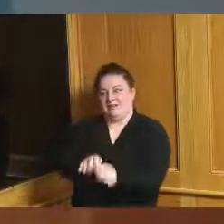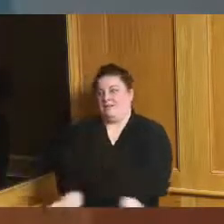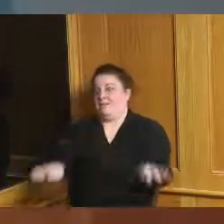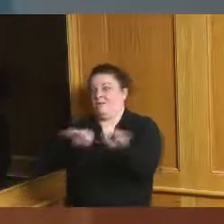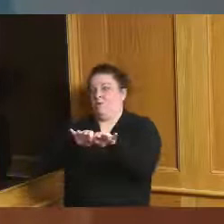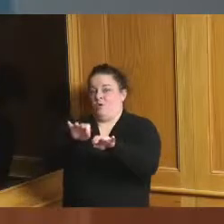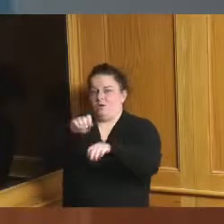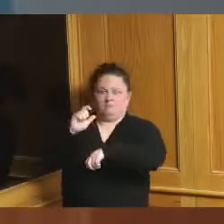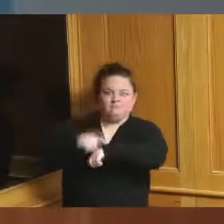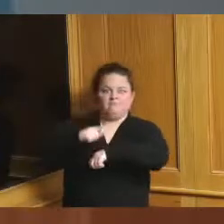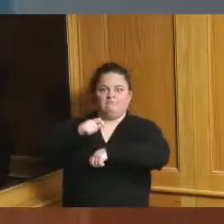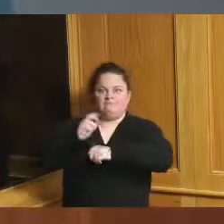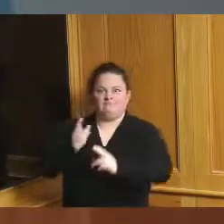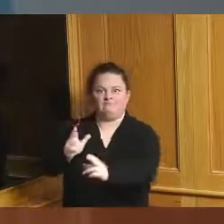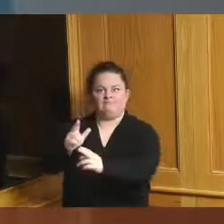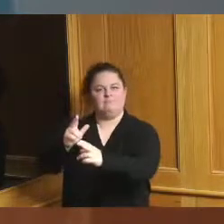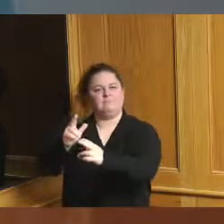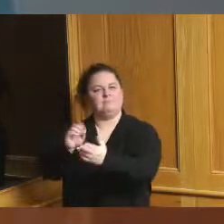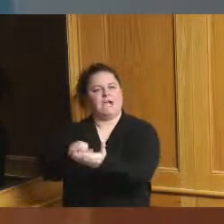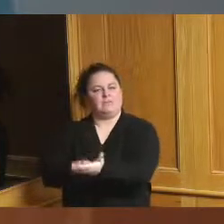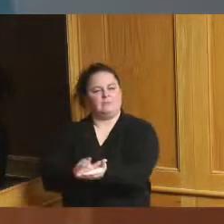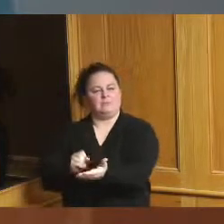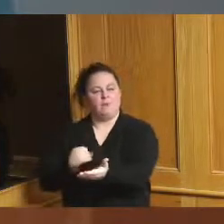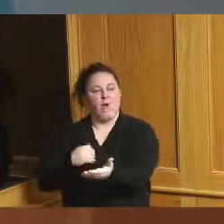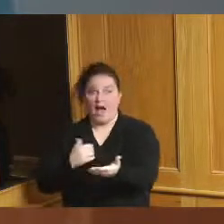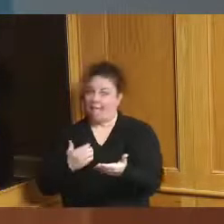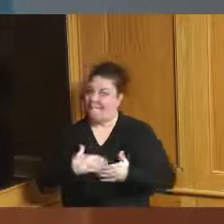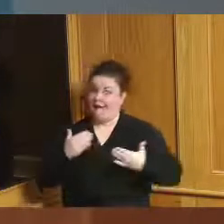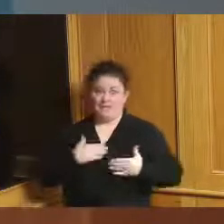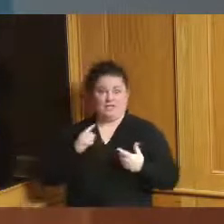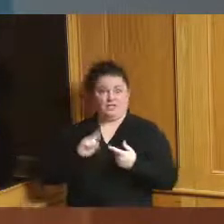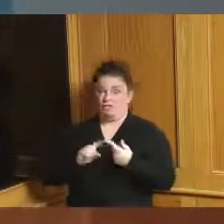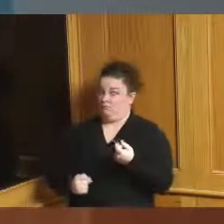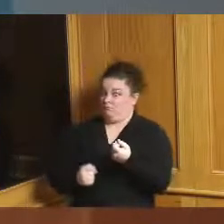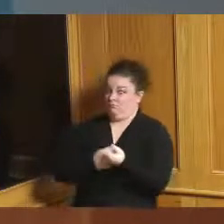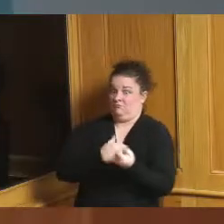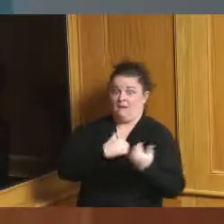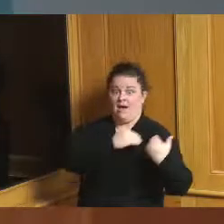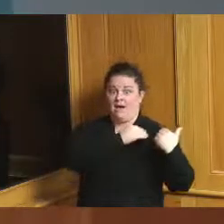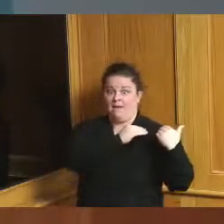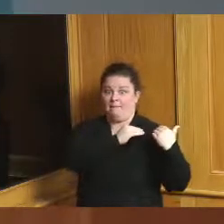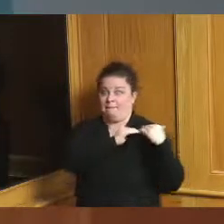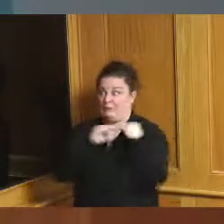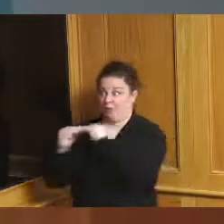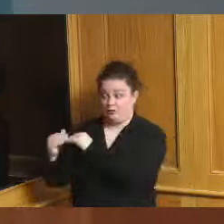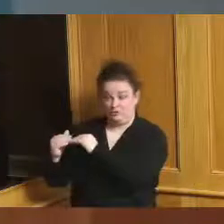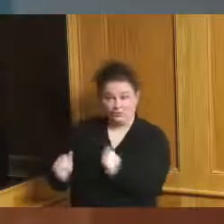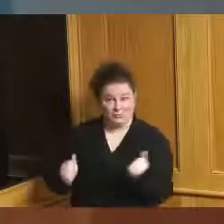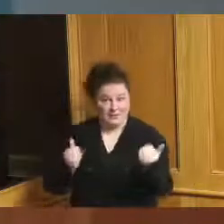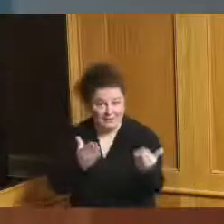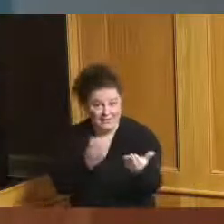than happy to join my colleagues in recommending and approving of Fanon rucker for this position